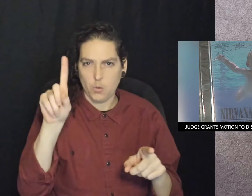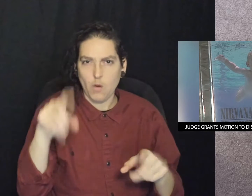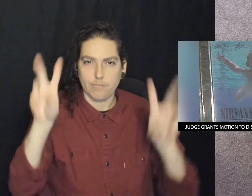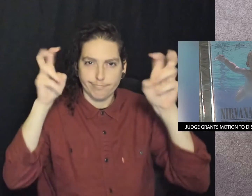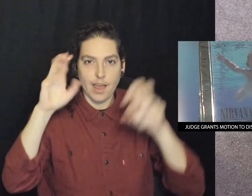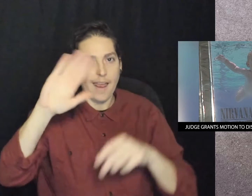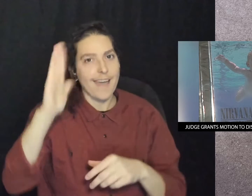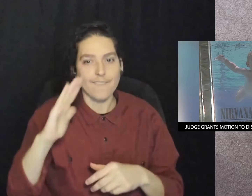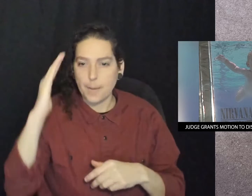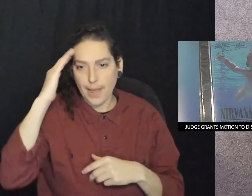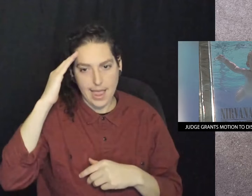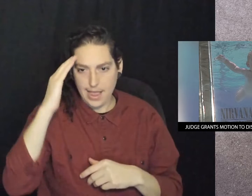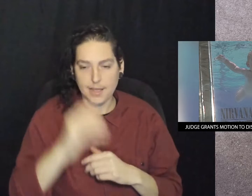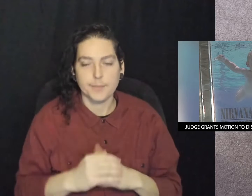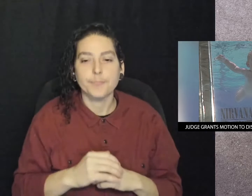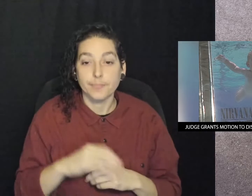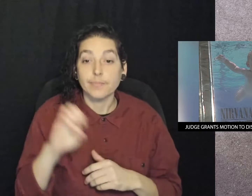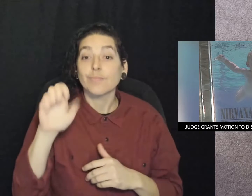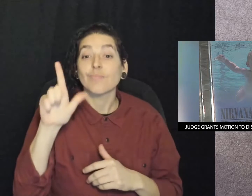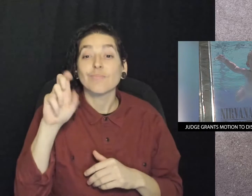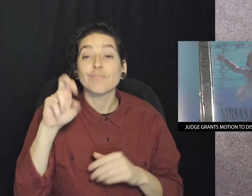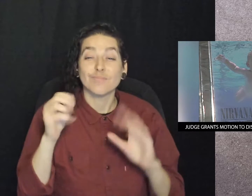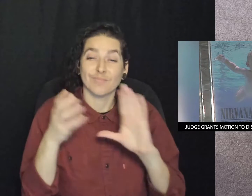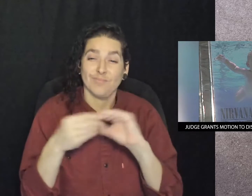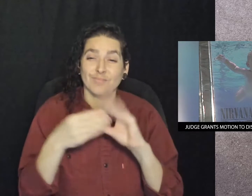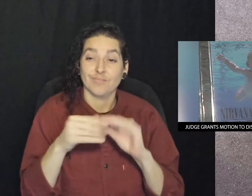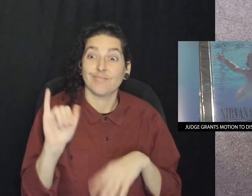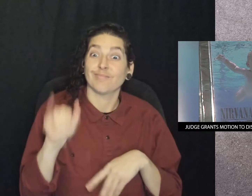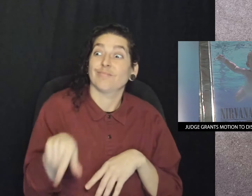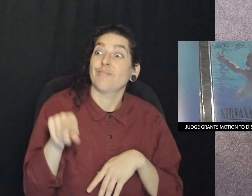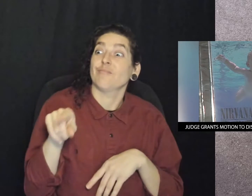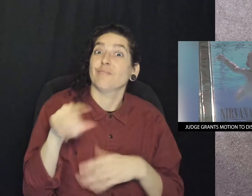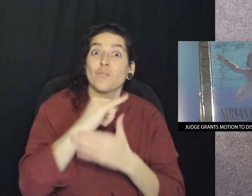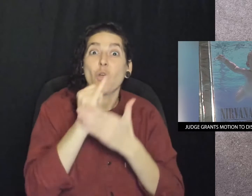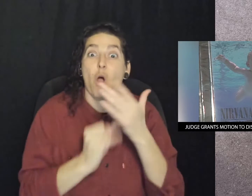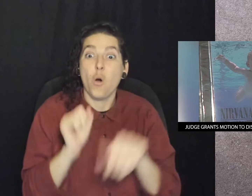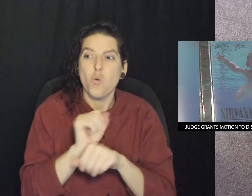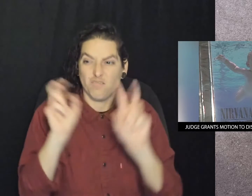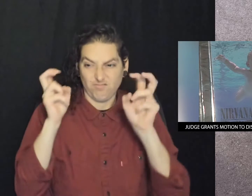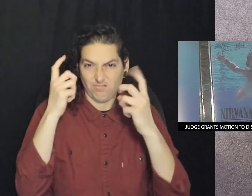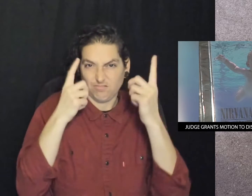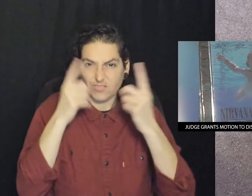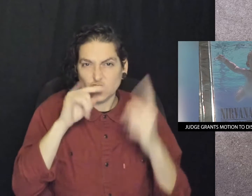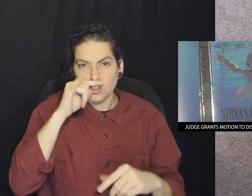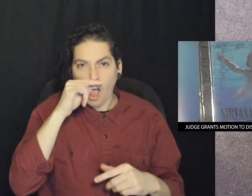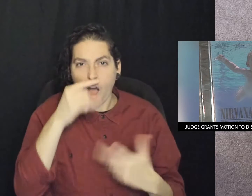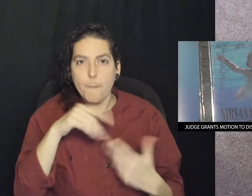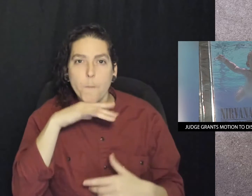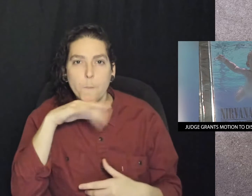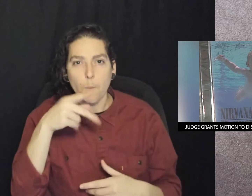nevermind Elden claimed the artwork was child porn